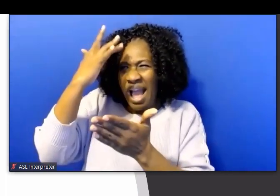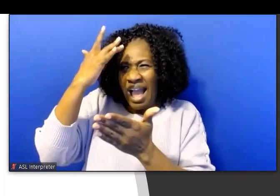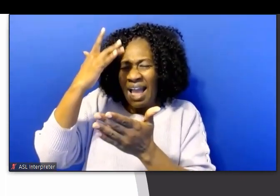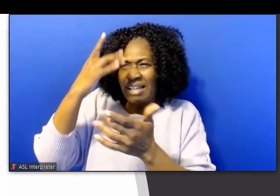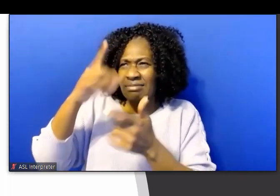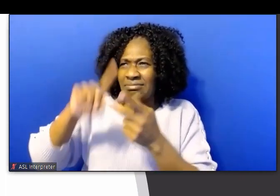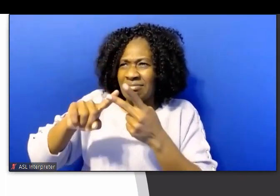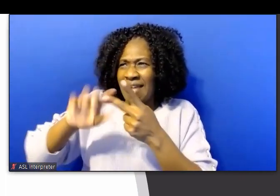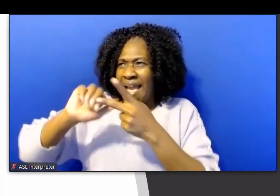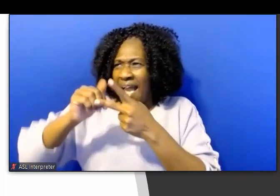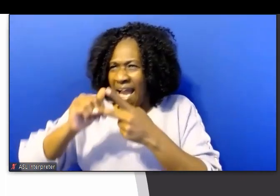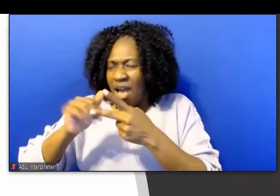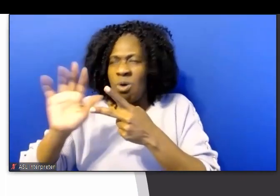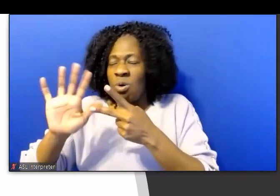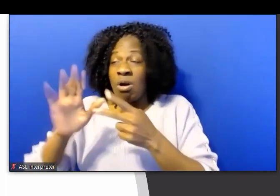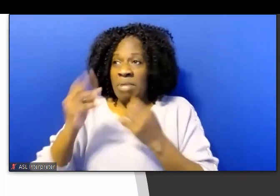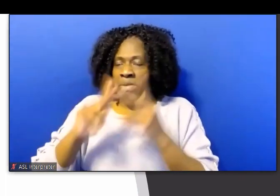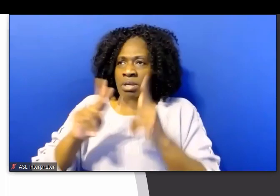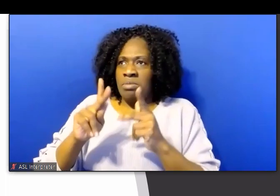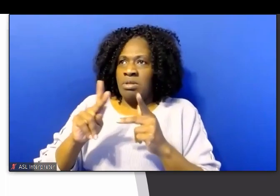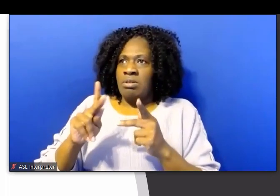Many people already invested in this and get it.